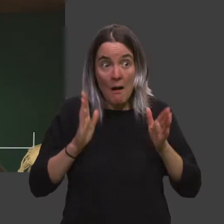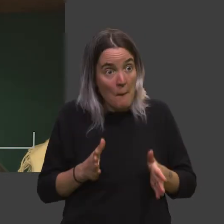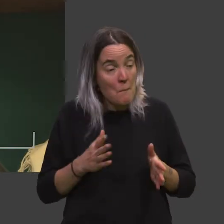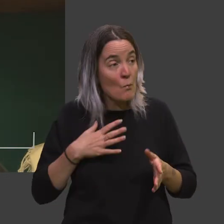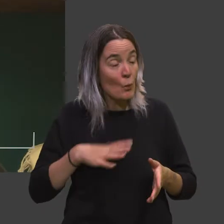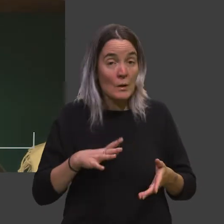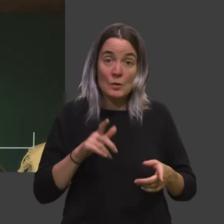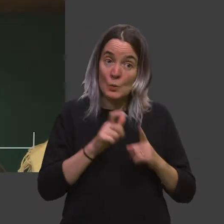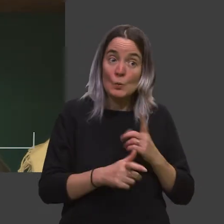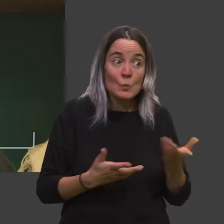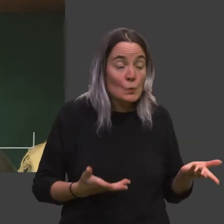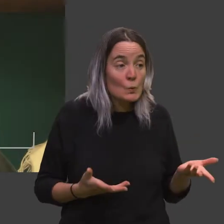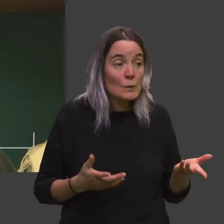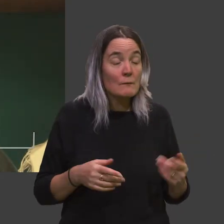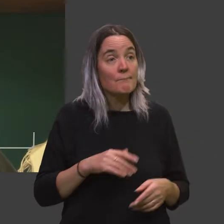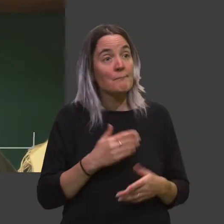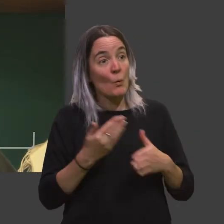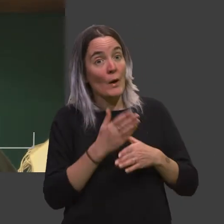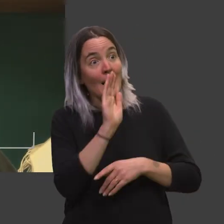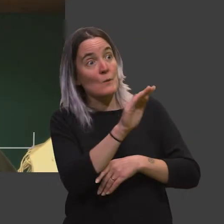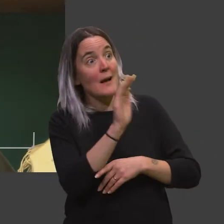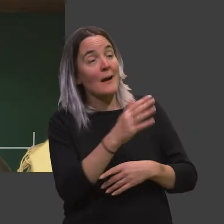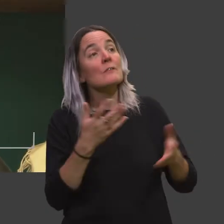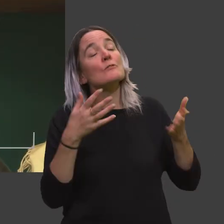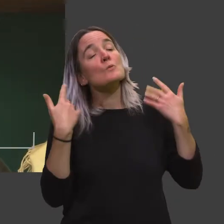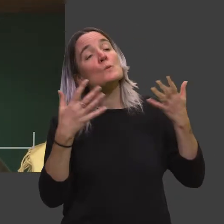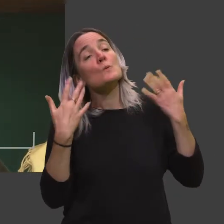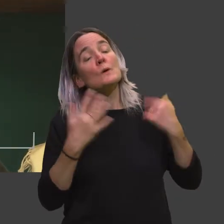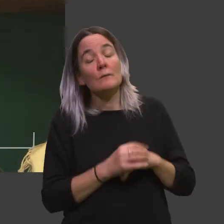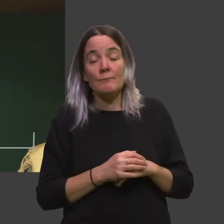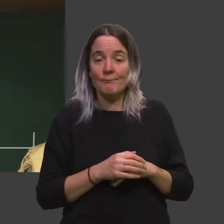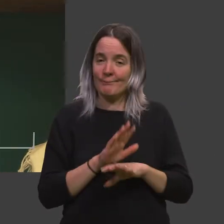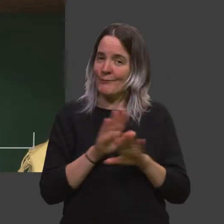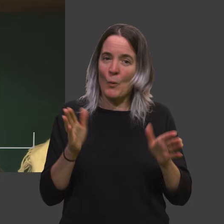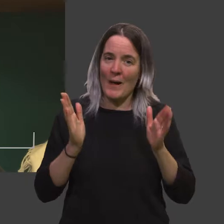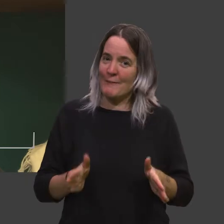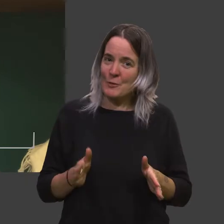Work outside in the open air. Not have to wear a suit every day!